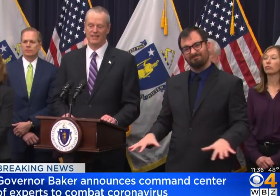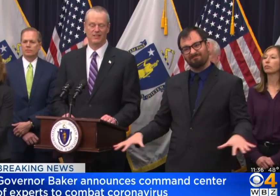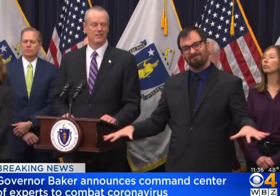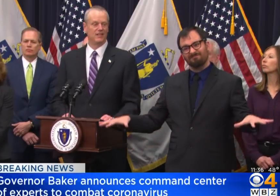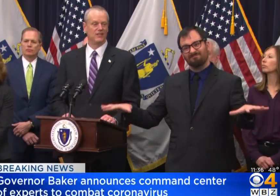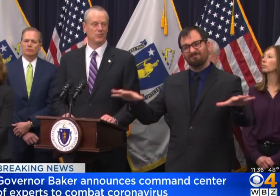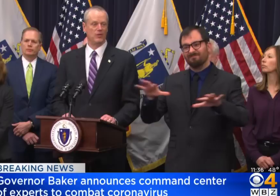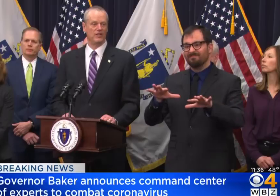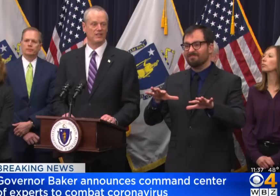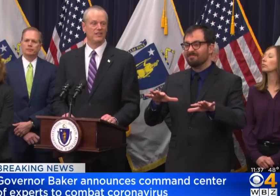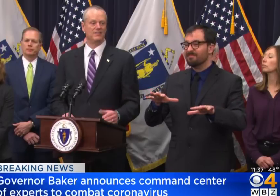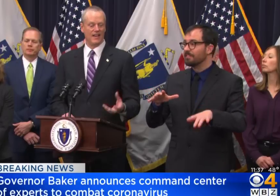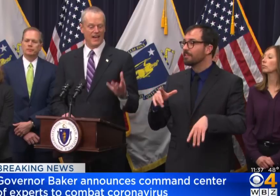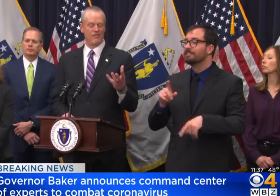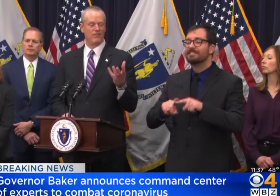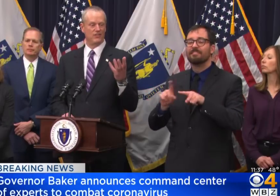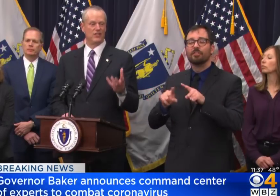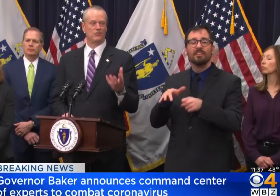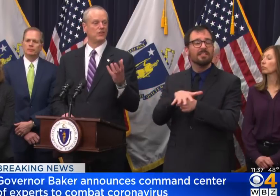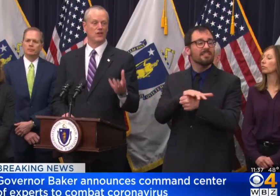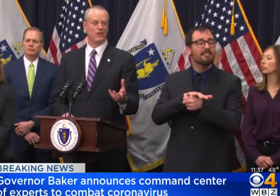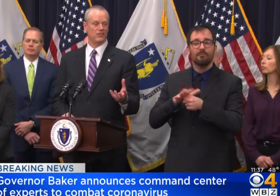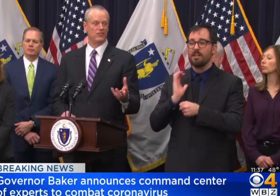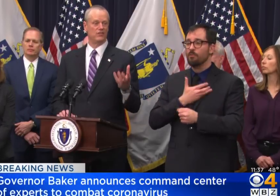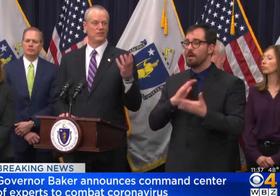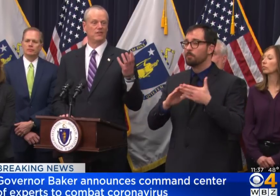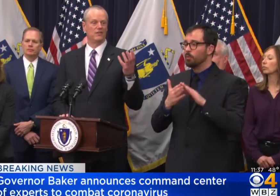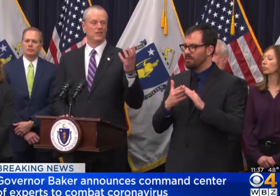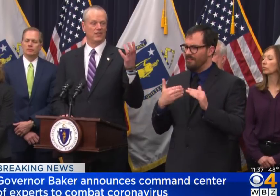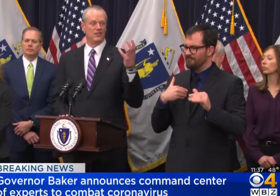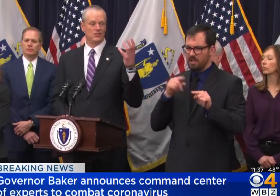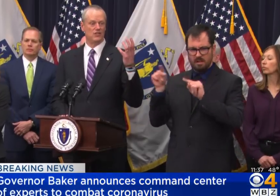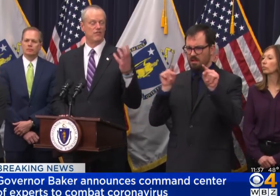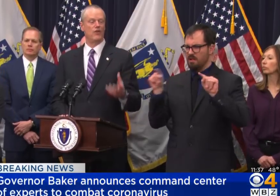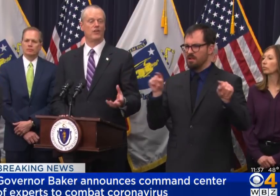I THINK ON SOMETHING THIS BIG, THIS COMPLICATED, SPREAD ACROSS